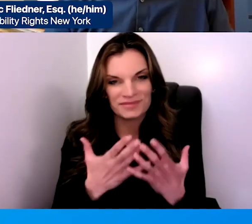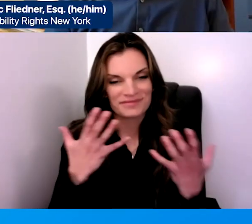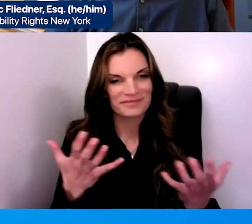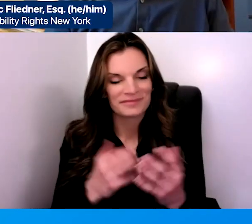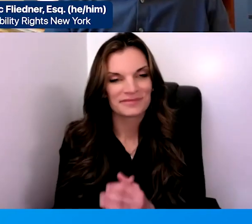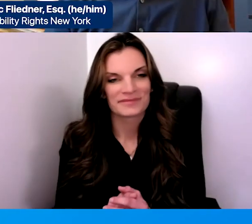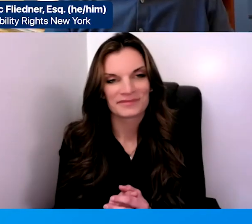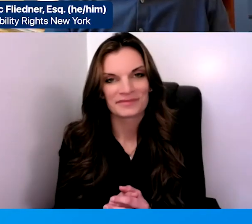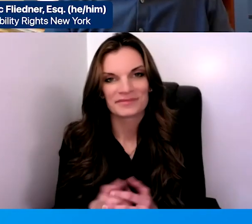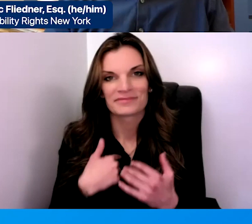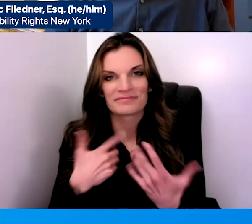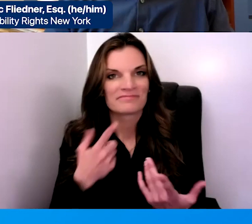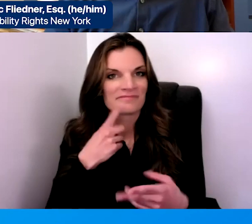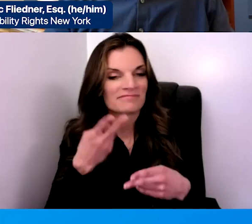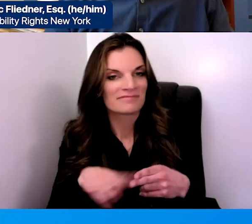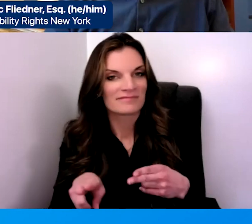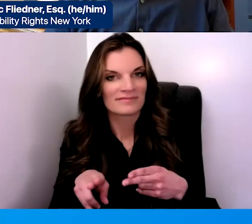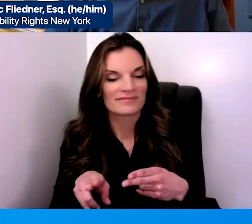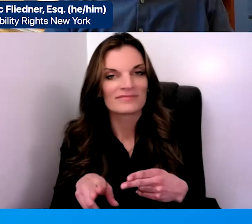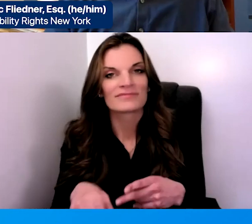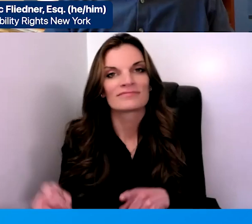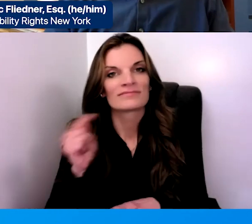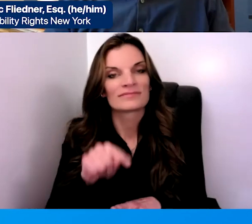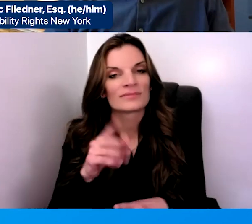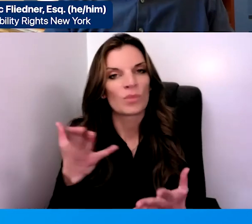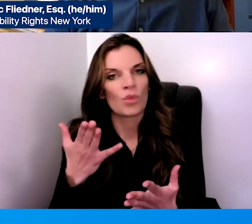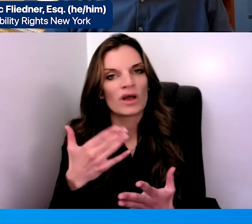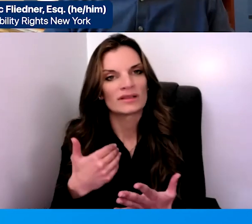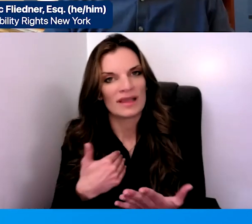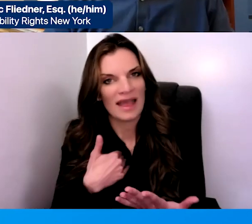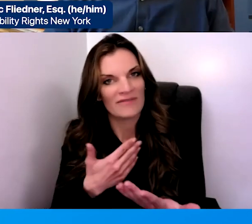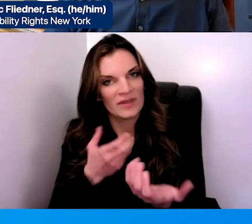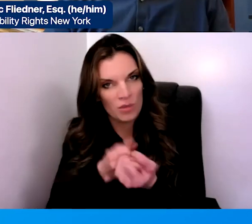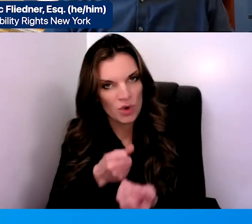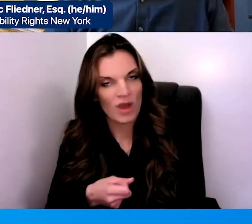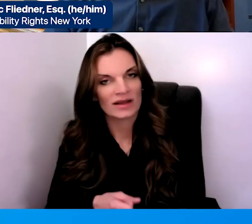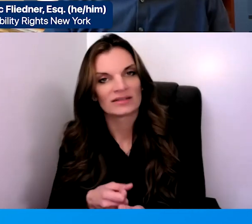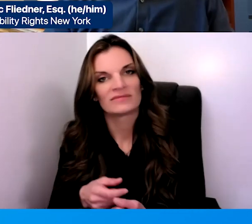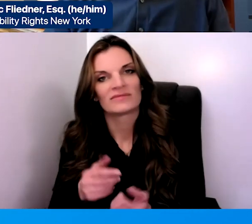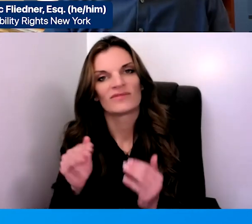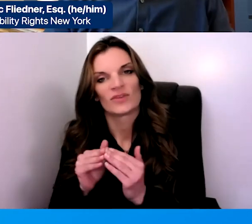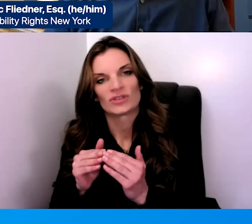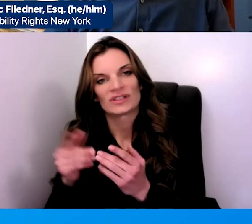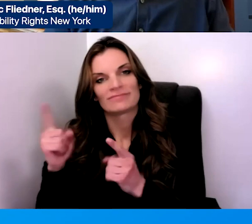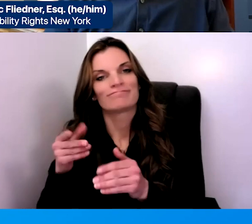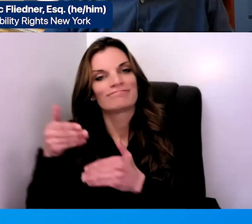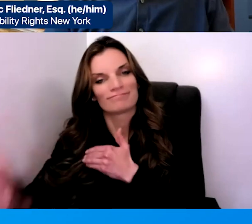I just want to really quickly bring us back to the proactive versus reactive structure which I think is where a lot of us